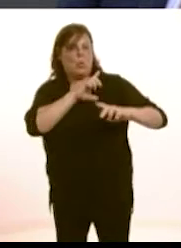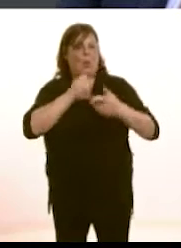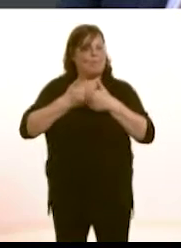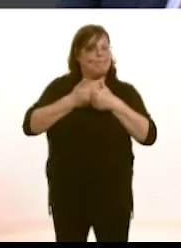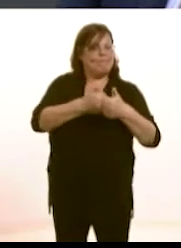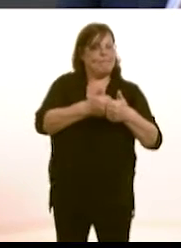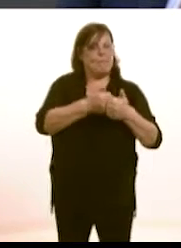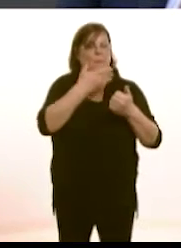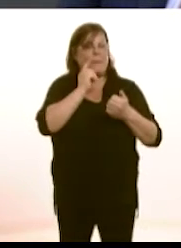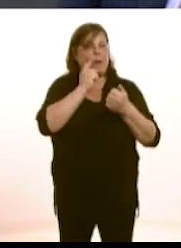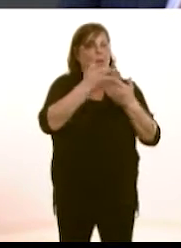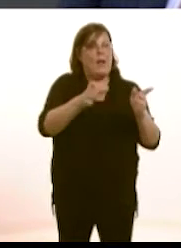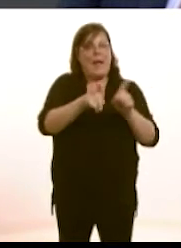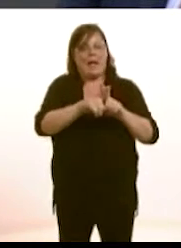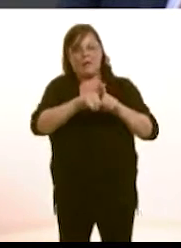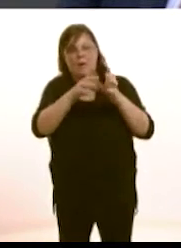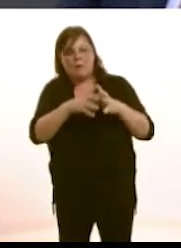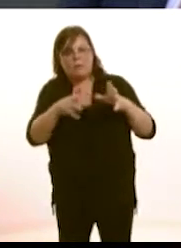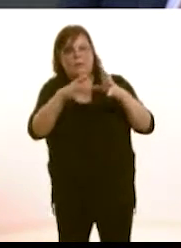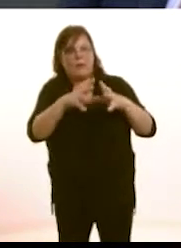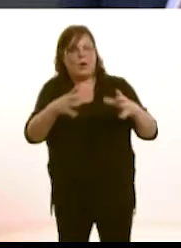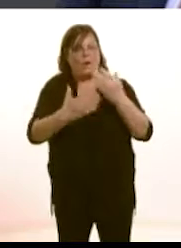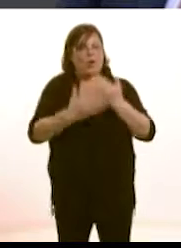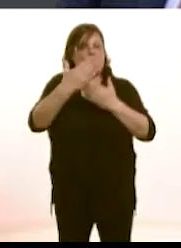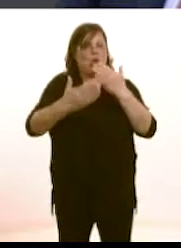growth and availability of innovative sources.